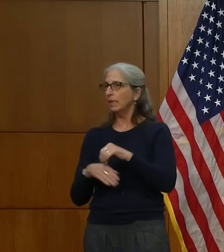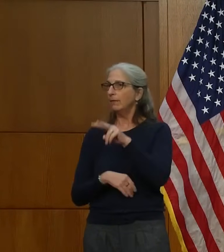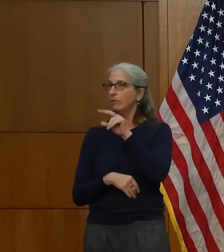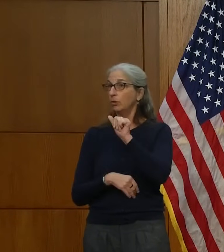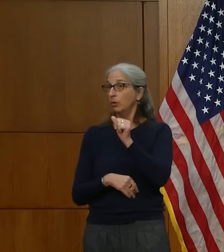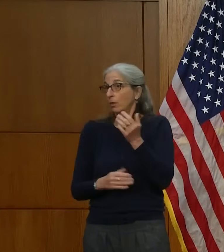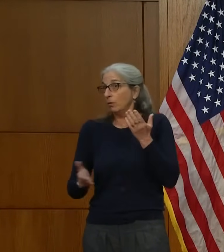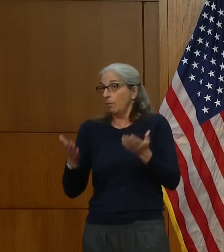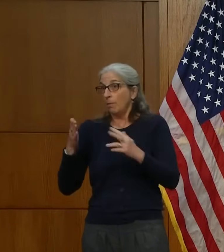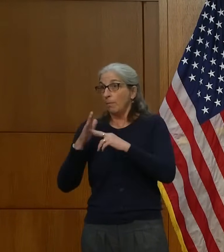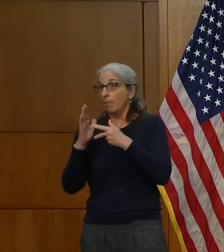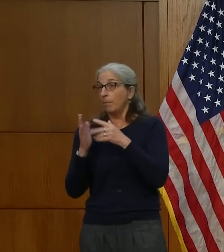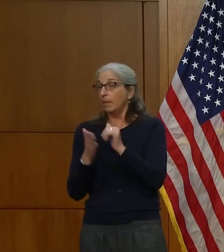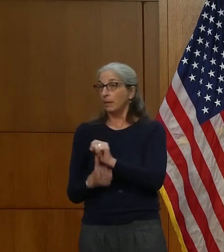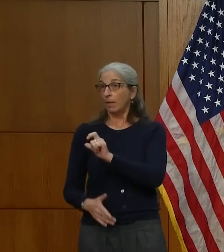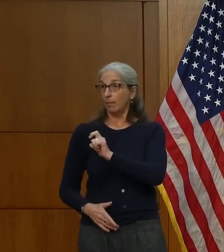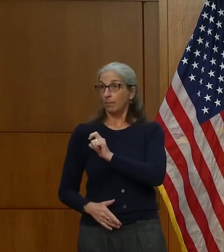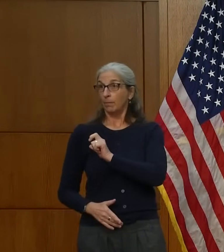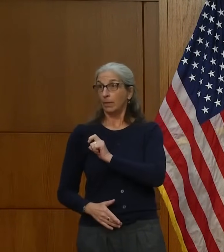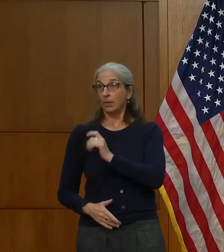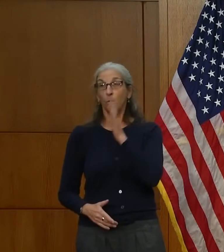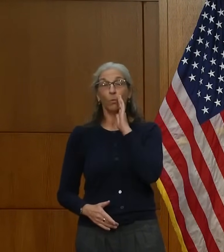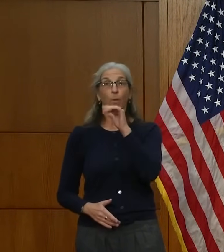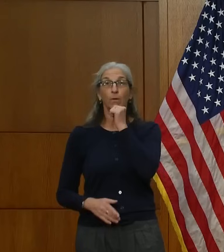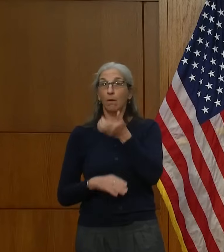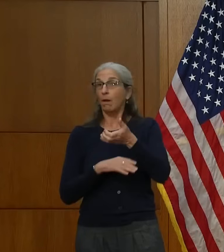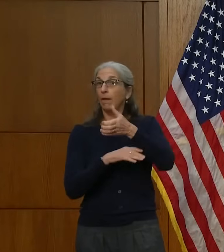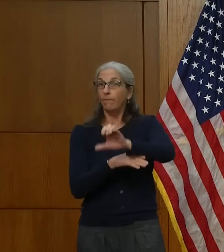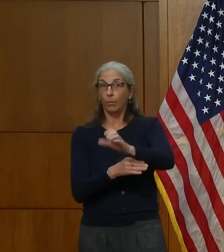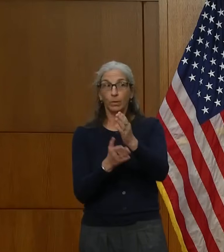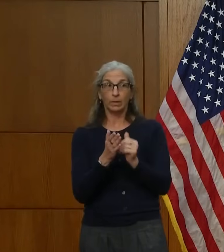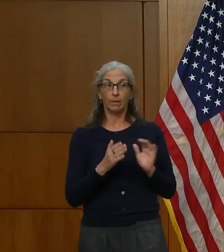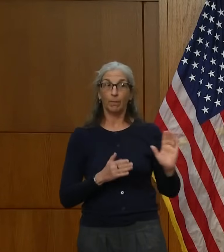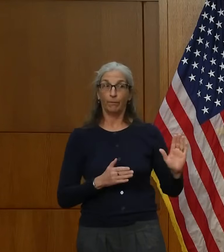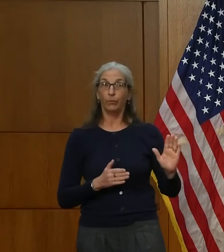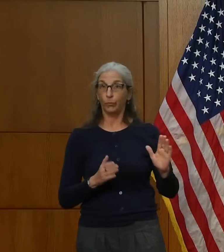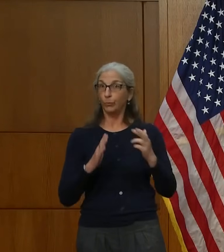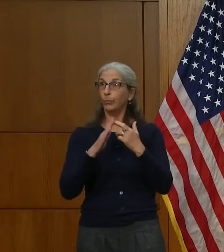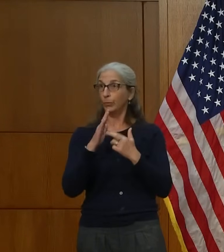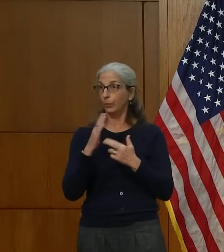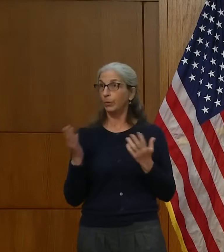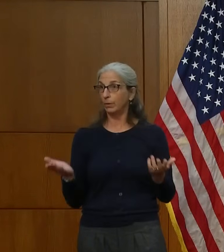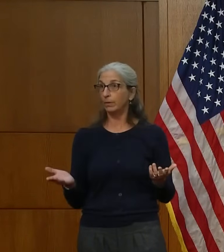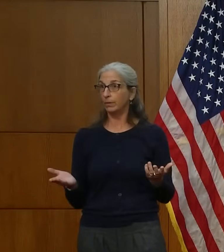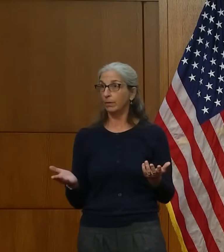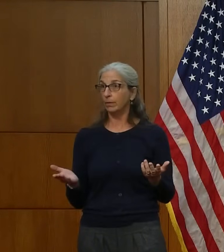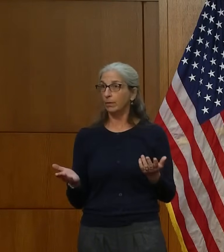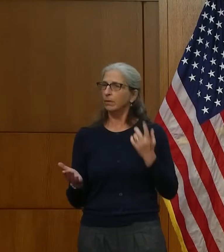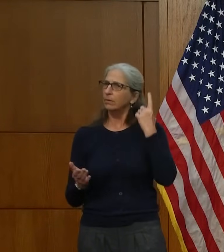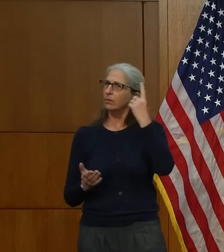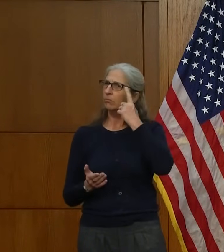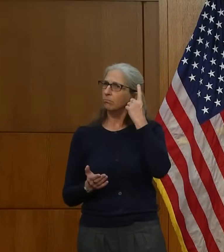COMMONWEALTH. AND IT MAY MEAN